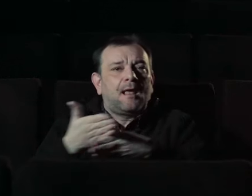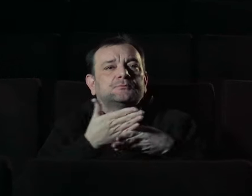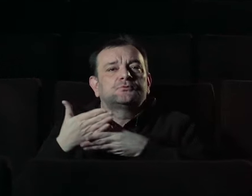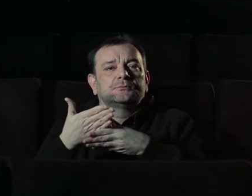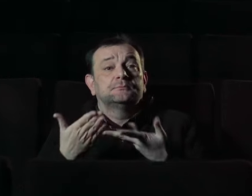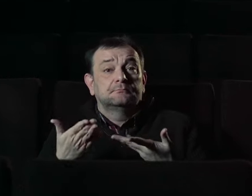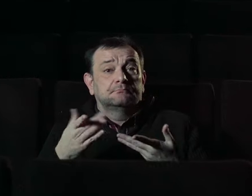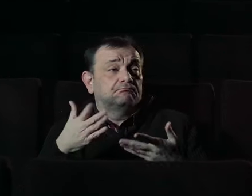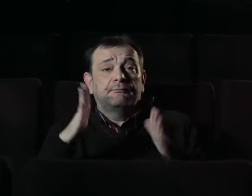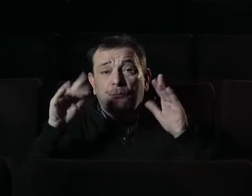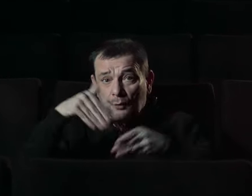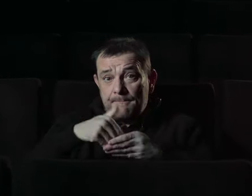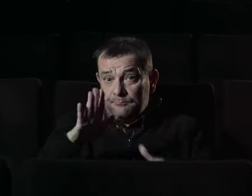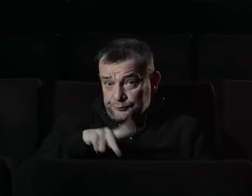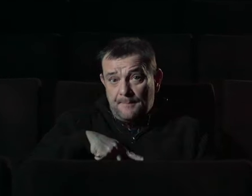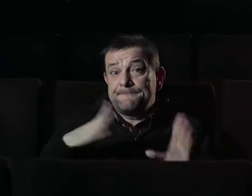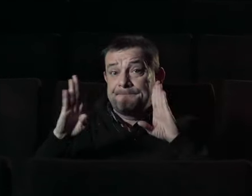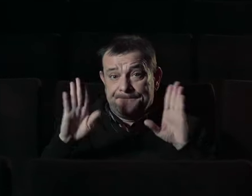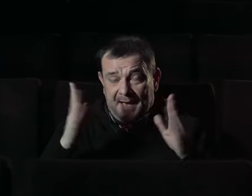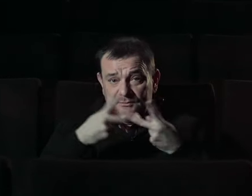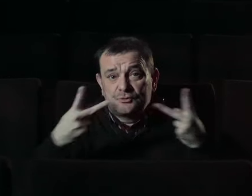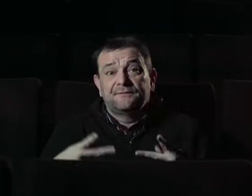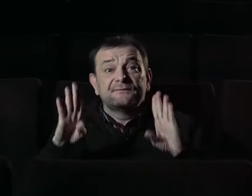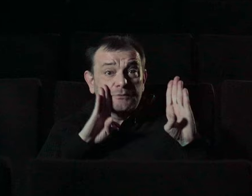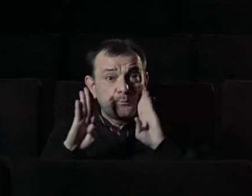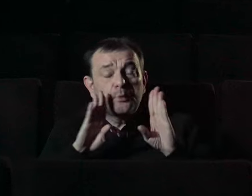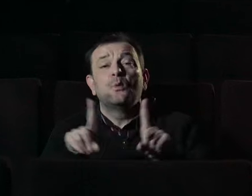and post them on Facebook